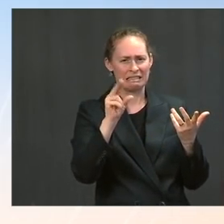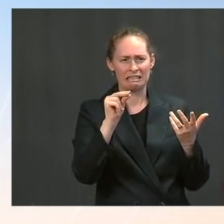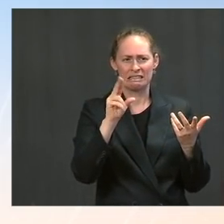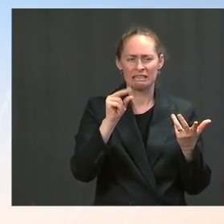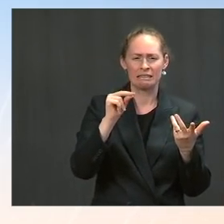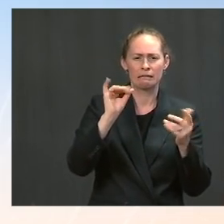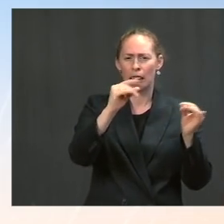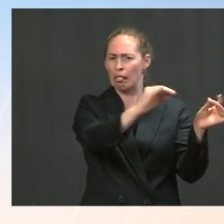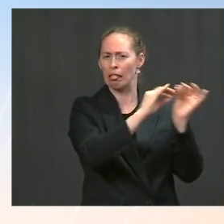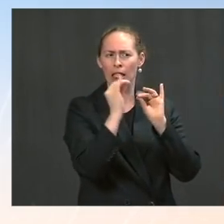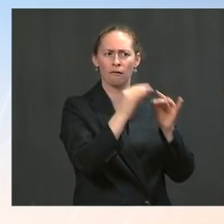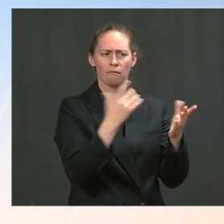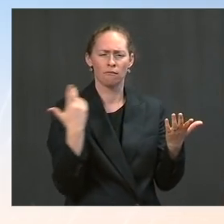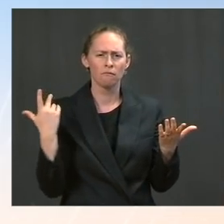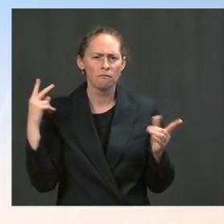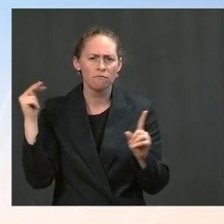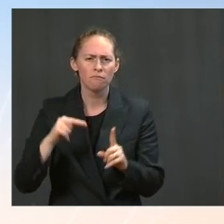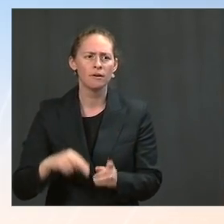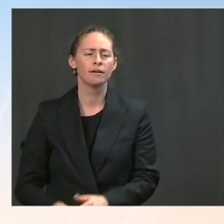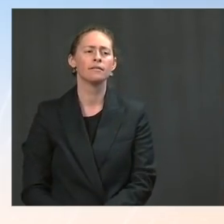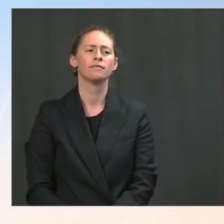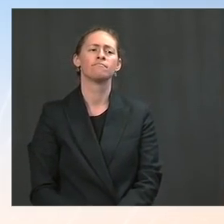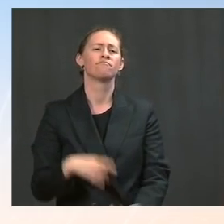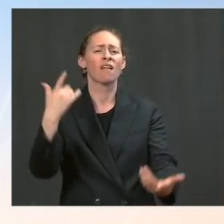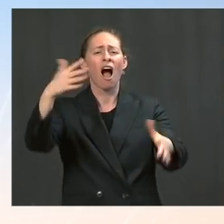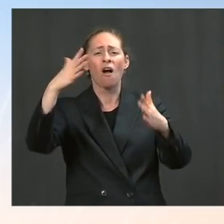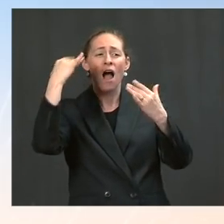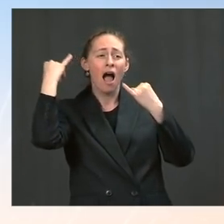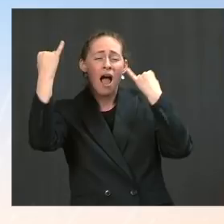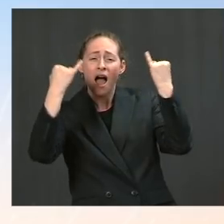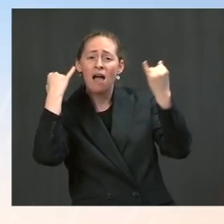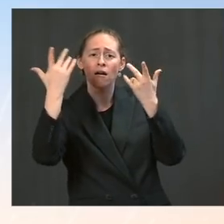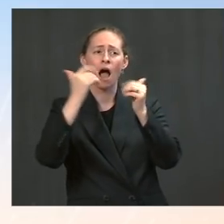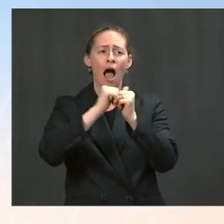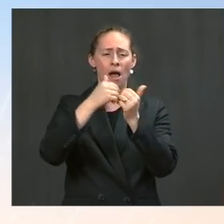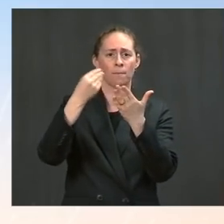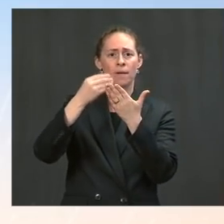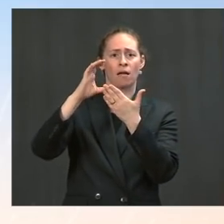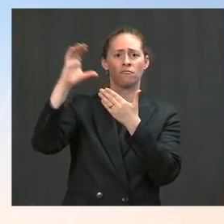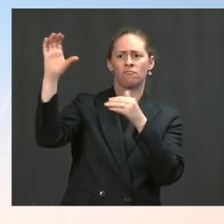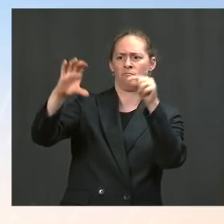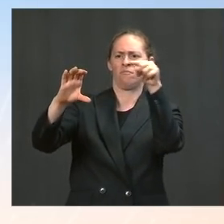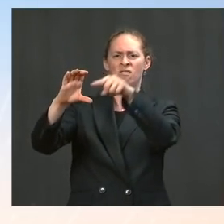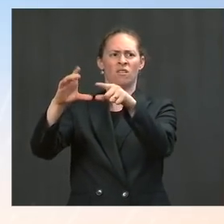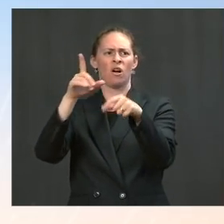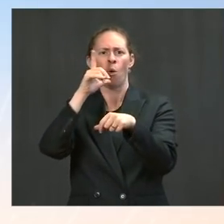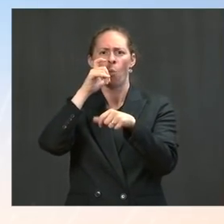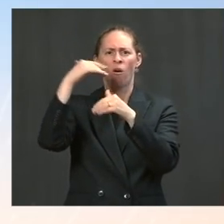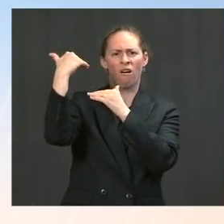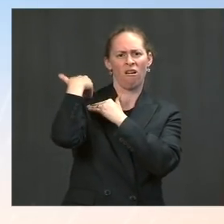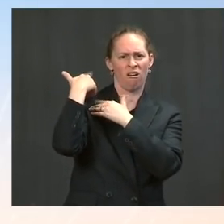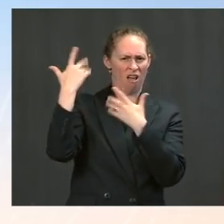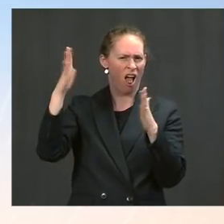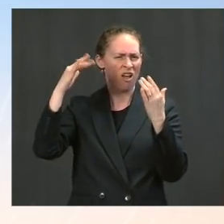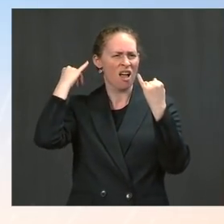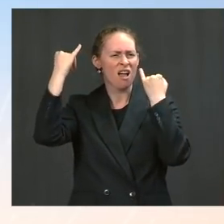to pay for these proposals that have -- have been out there in the public and has been a part of these ongoing discussions,